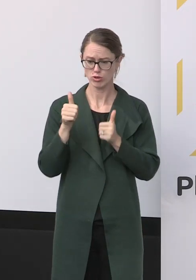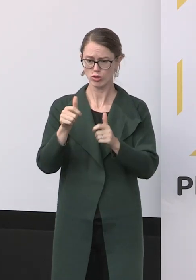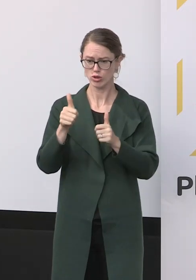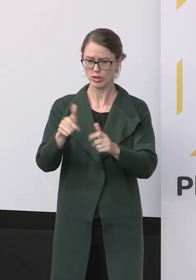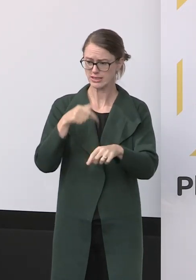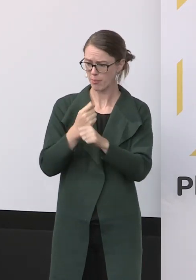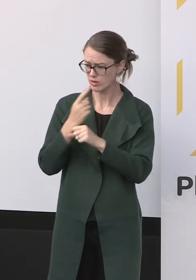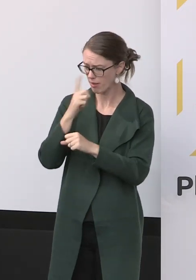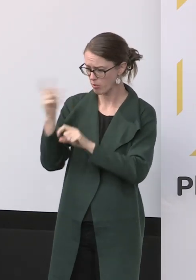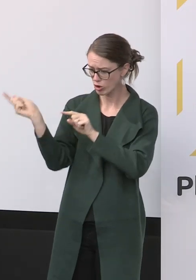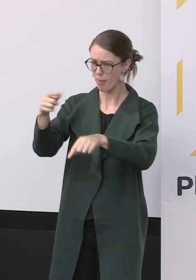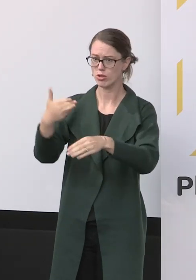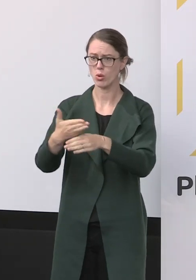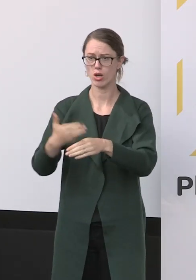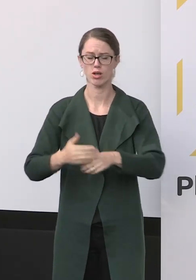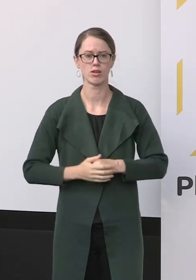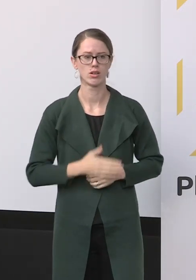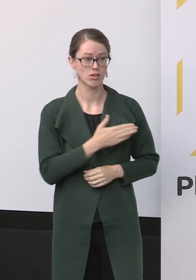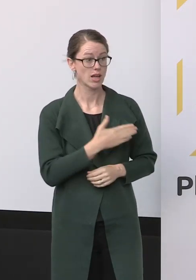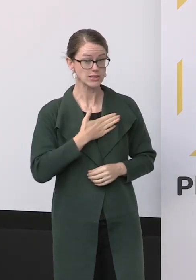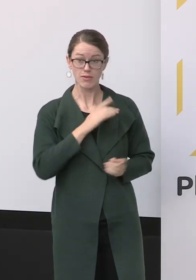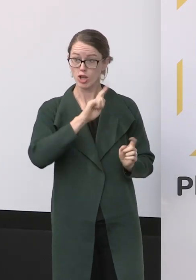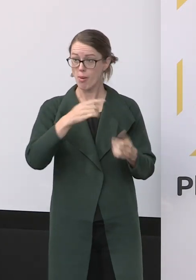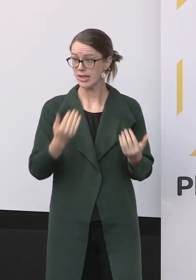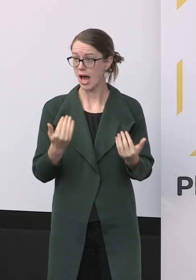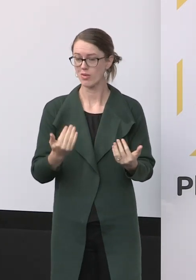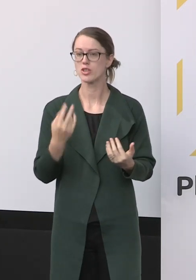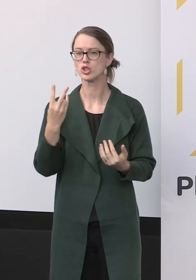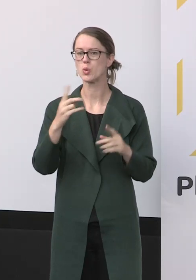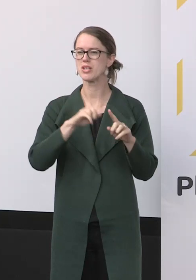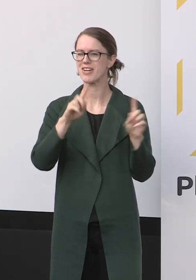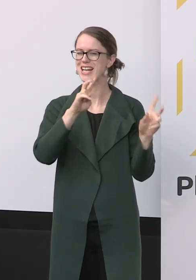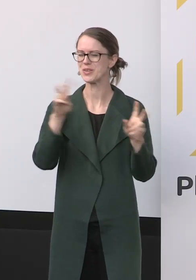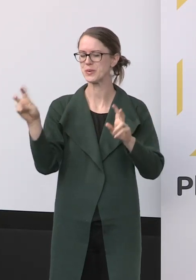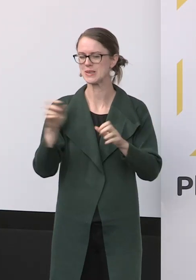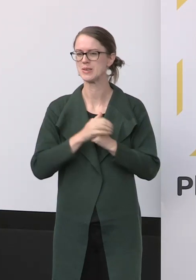won't be back to full strength